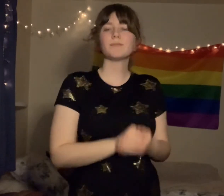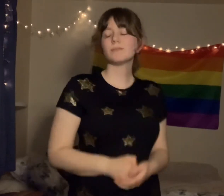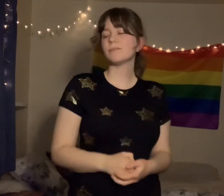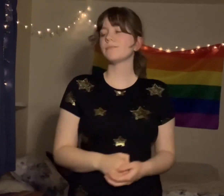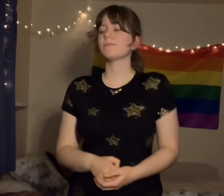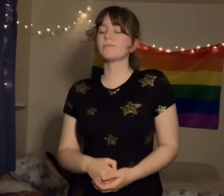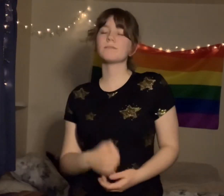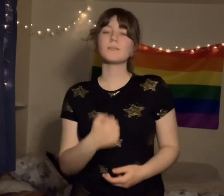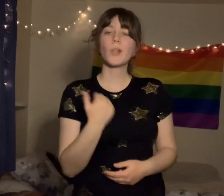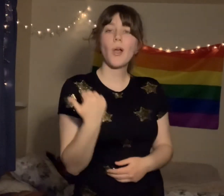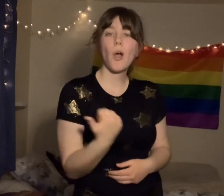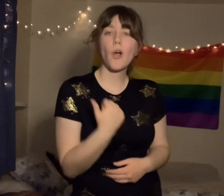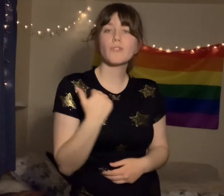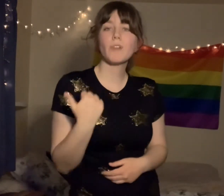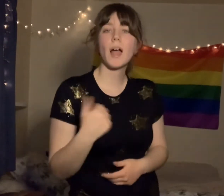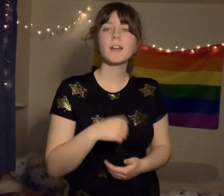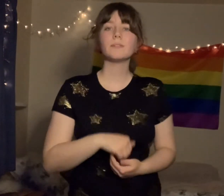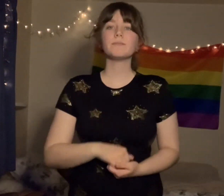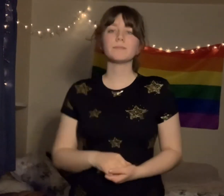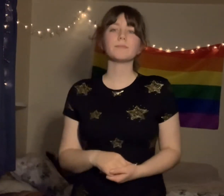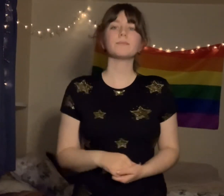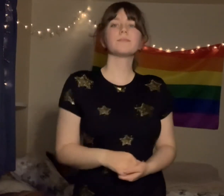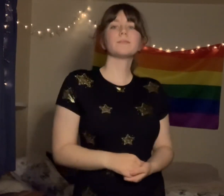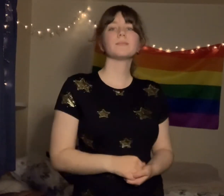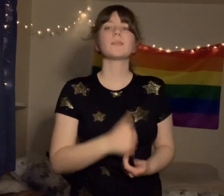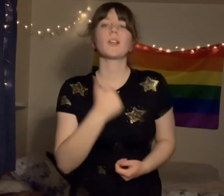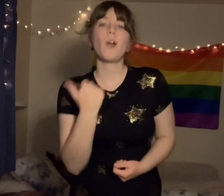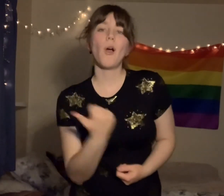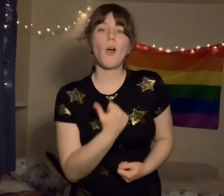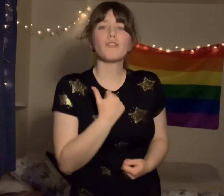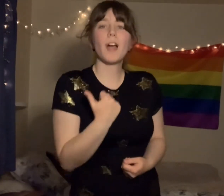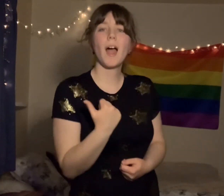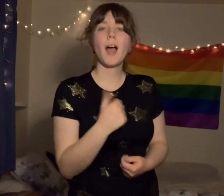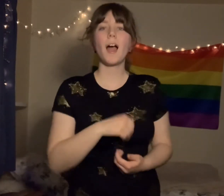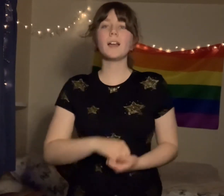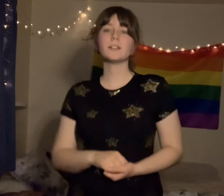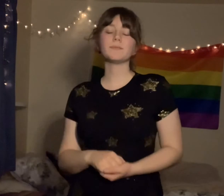Alright x2